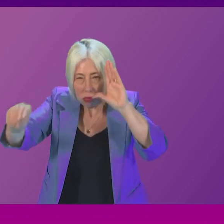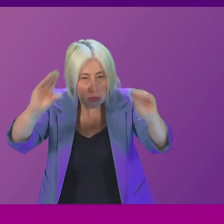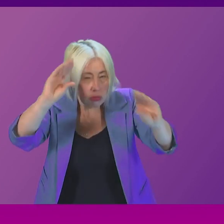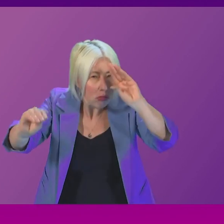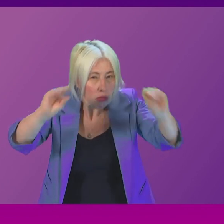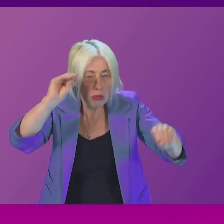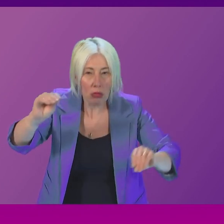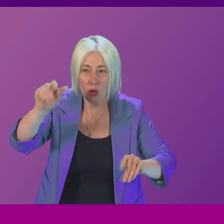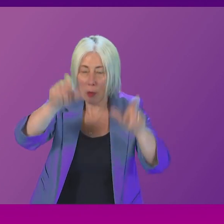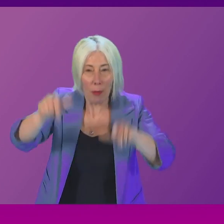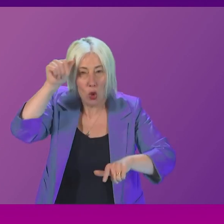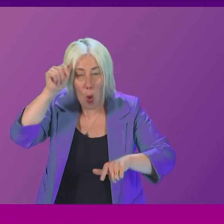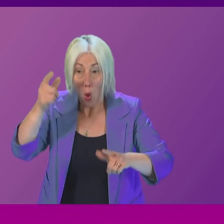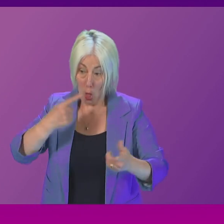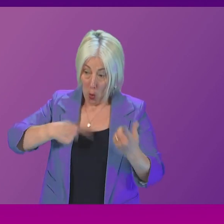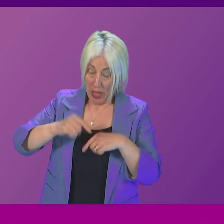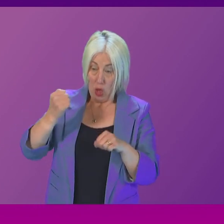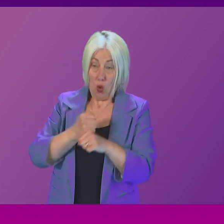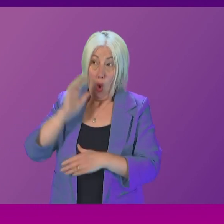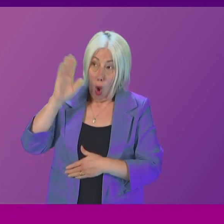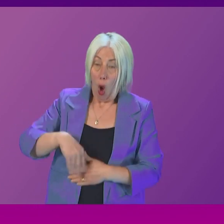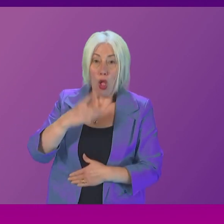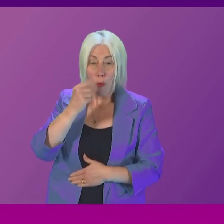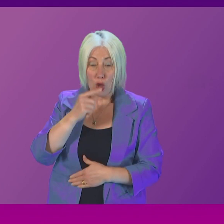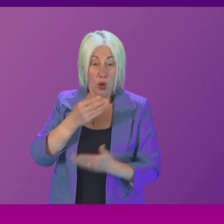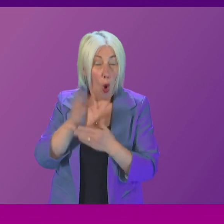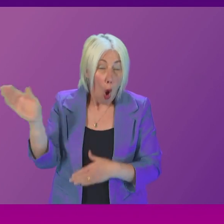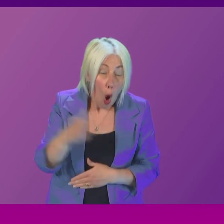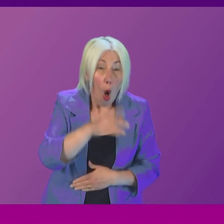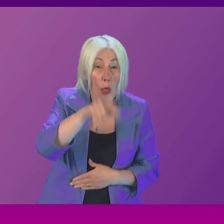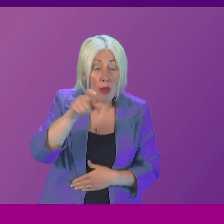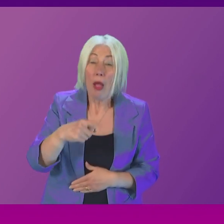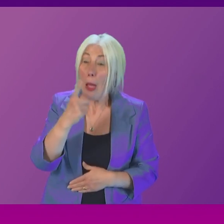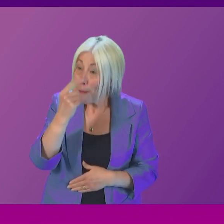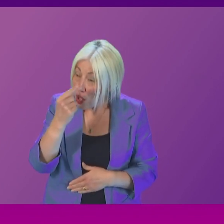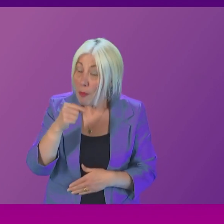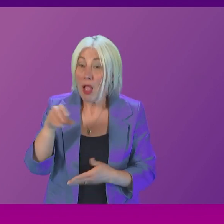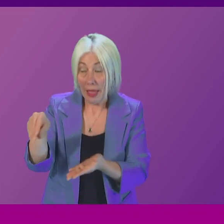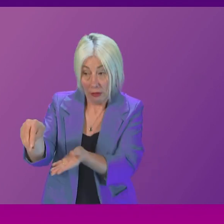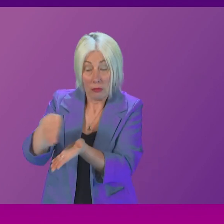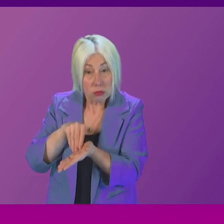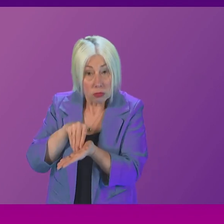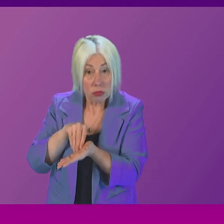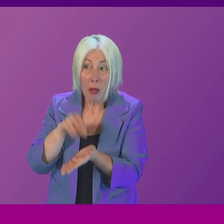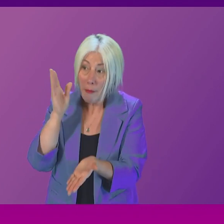we do everything that we possibly can so that every single person who is eligible for that game-changing intervention takes it up.